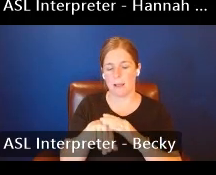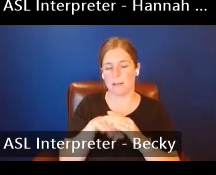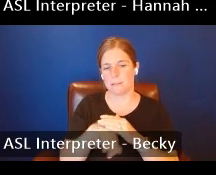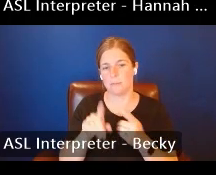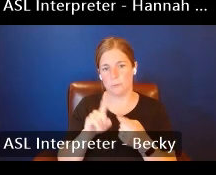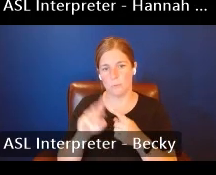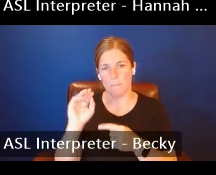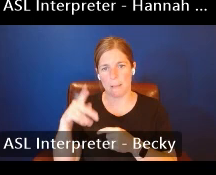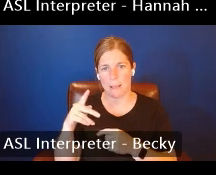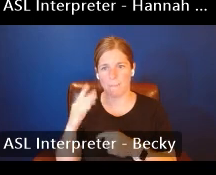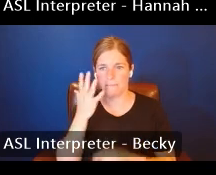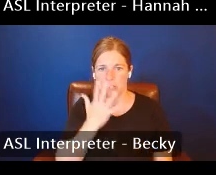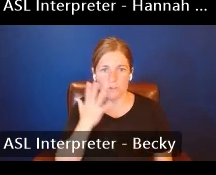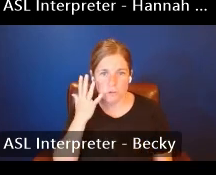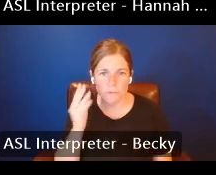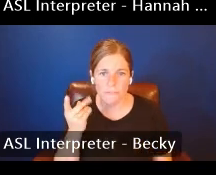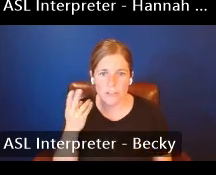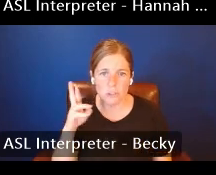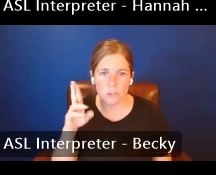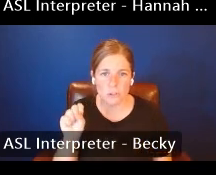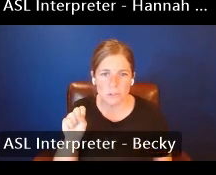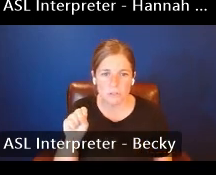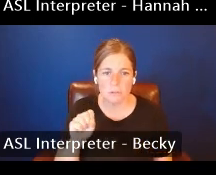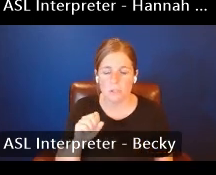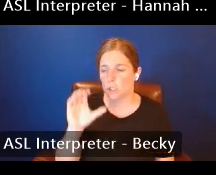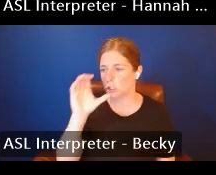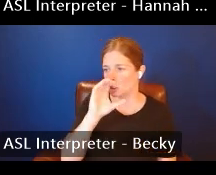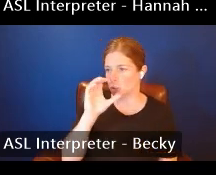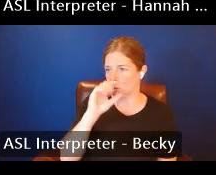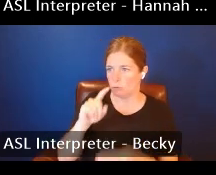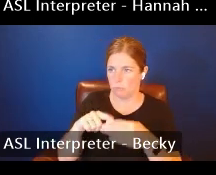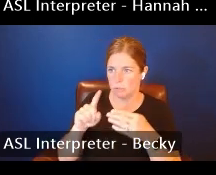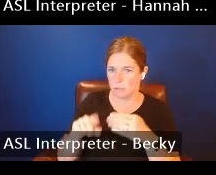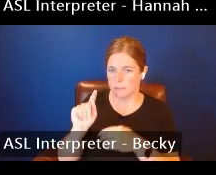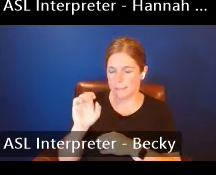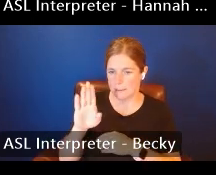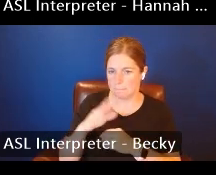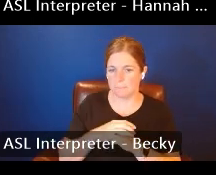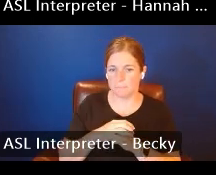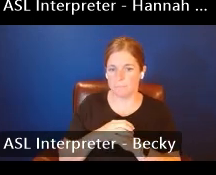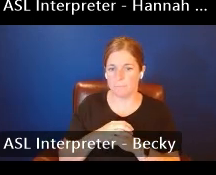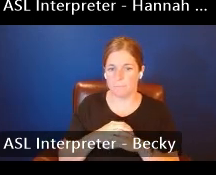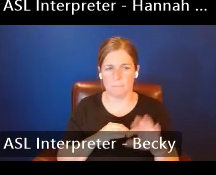Use the I key to query. Search results tab. OK.